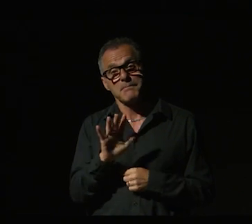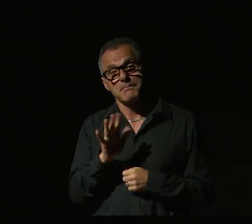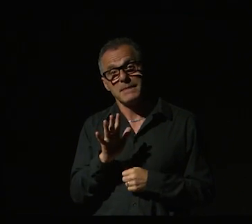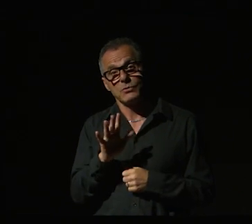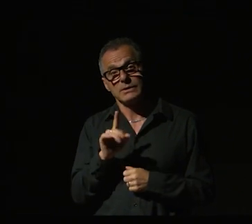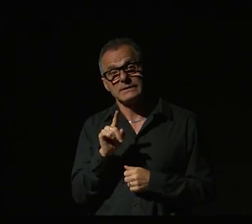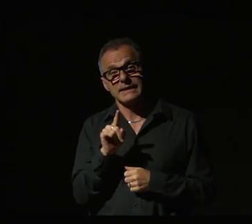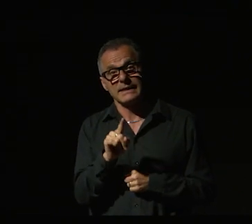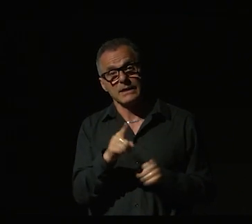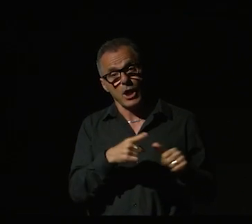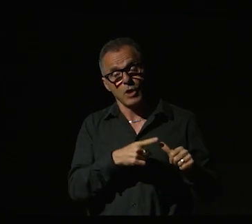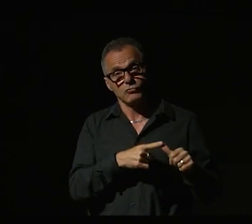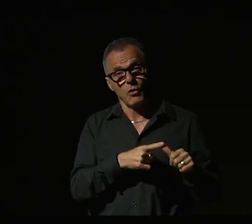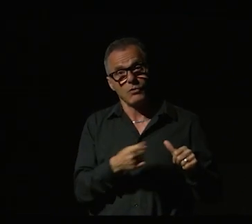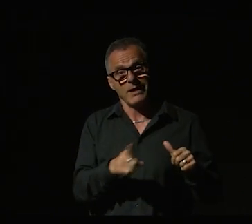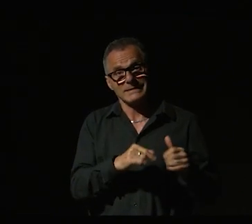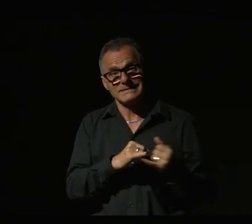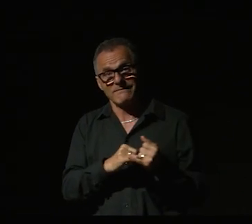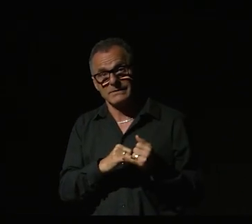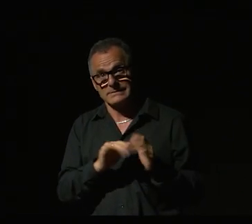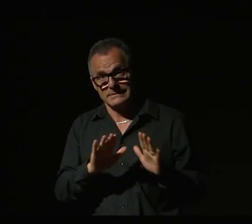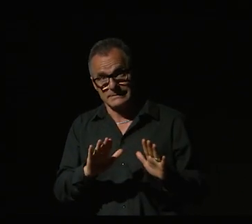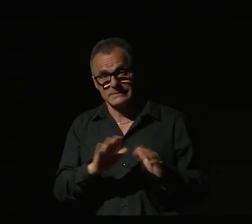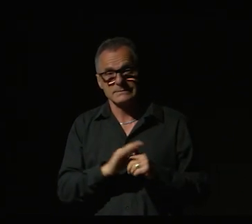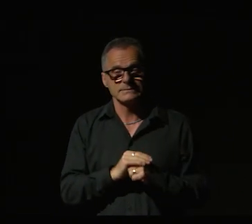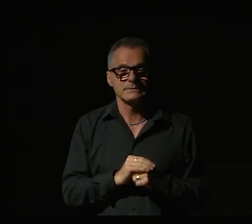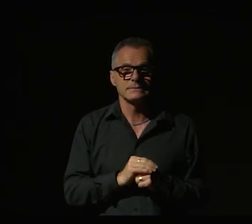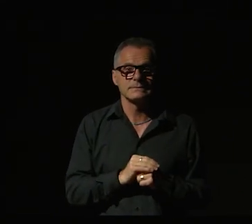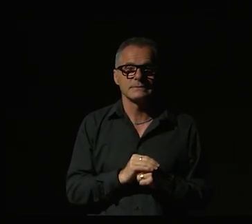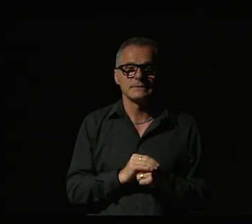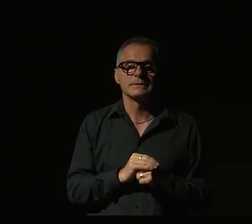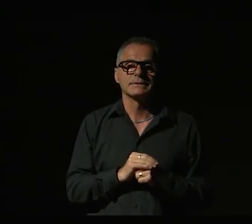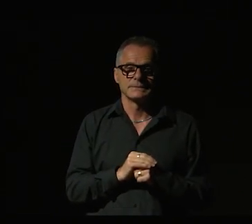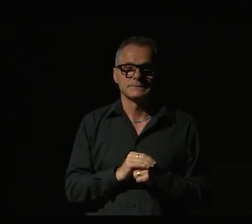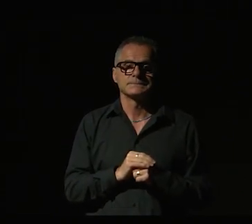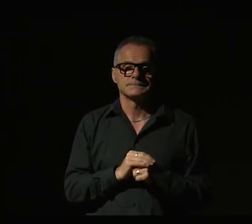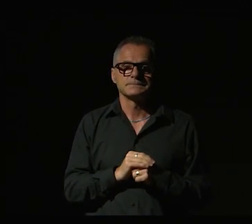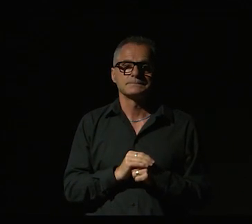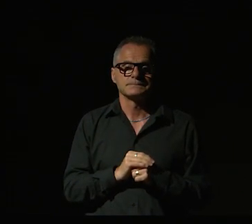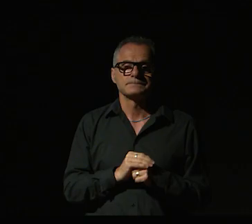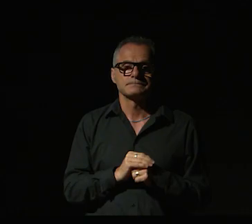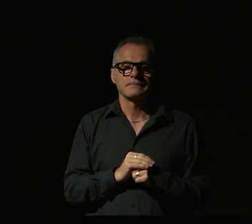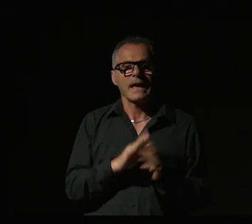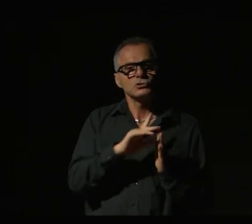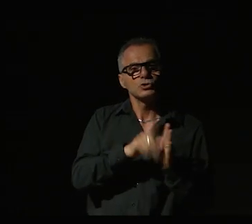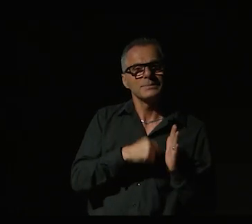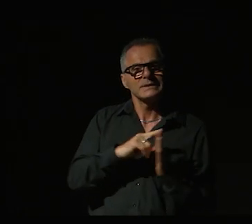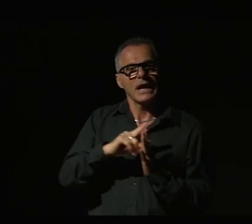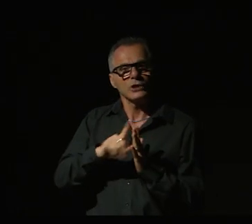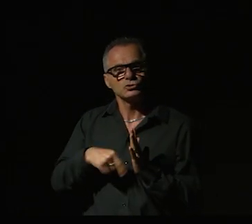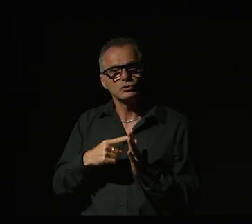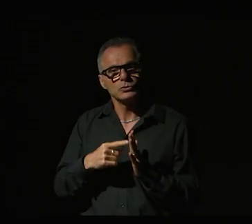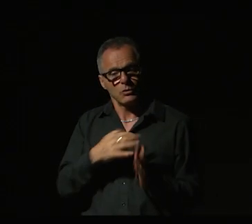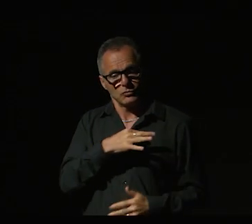Aurora and Cephalus as well. And Jupiter and Juno as I'm representing